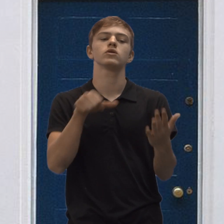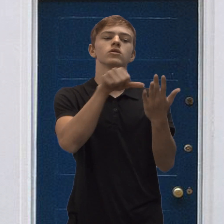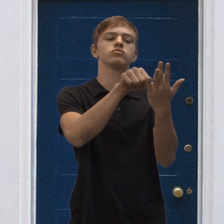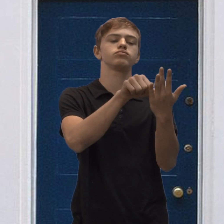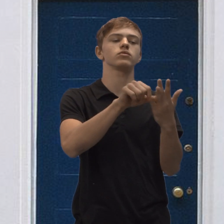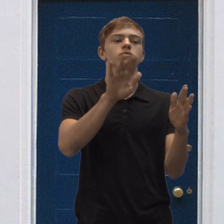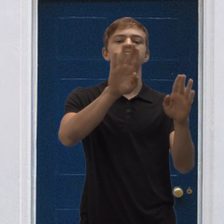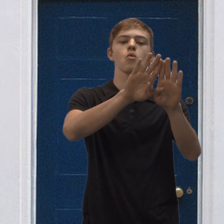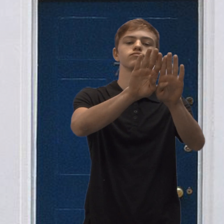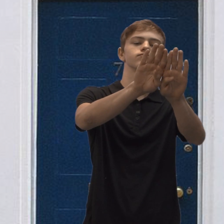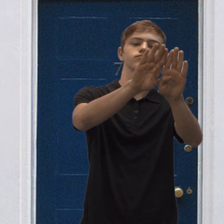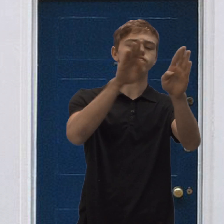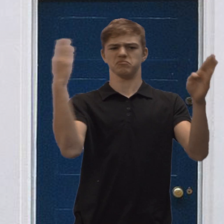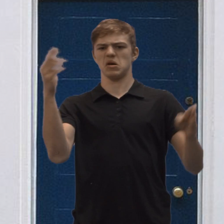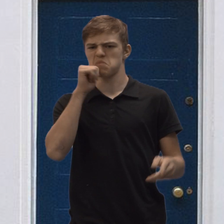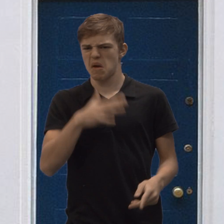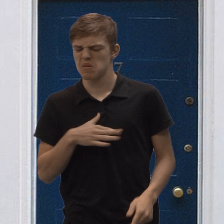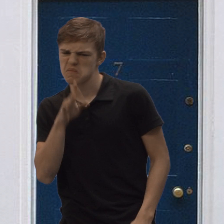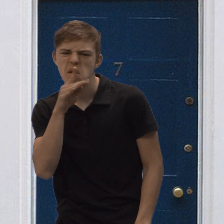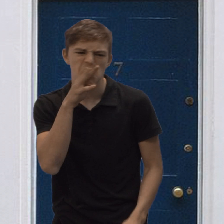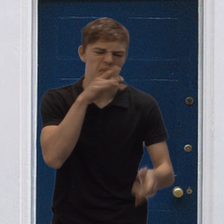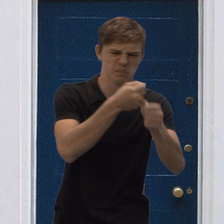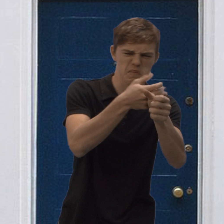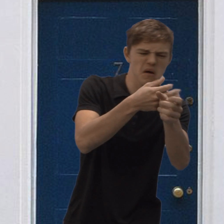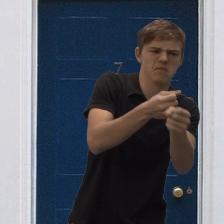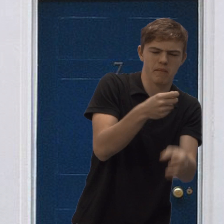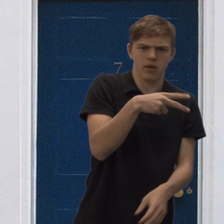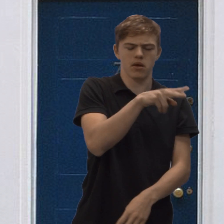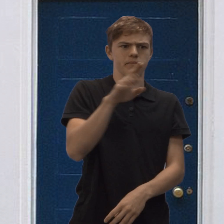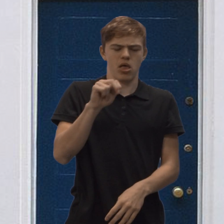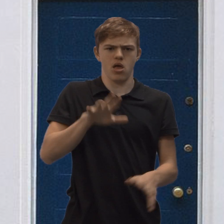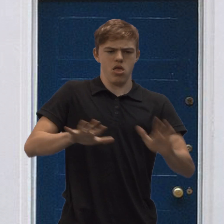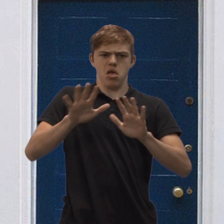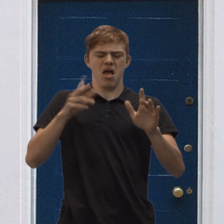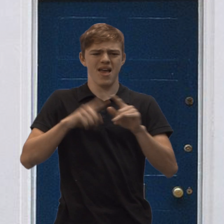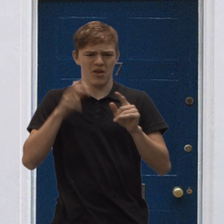Ben walked up to a door and rang the doorbell. and the door opened and an old woman began speaking at him very coarsely.